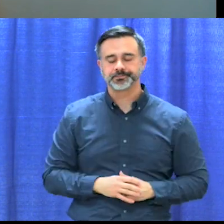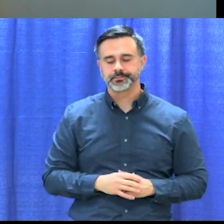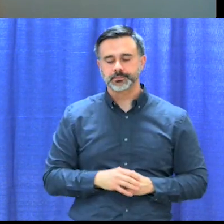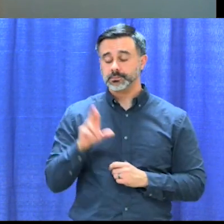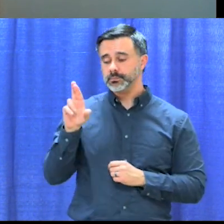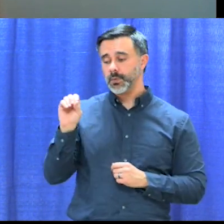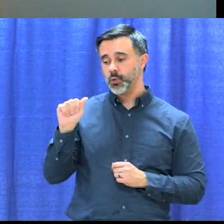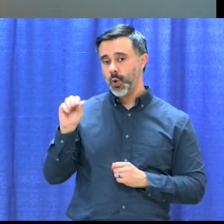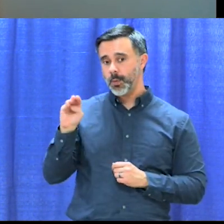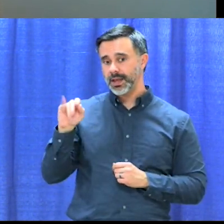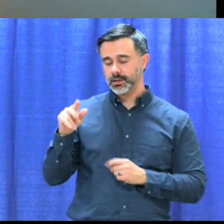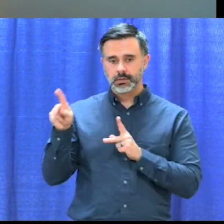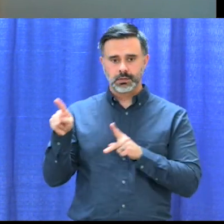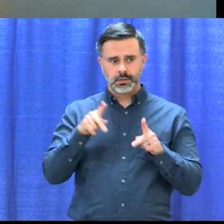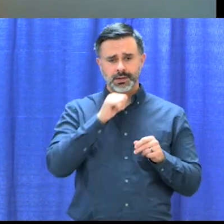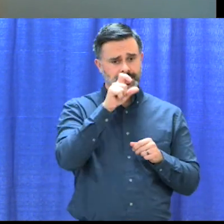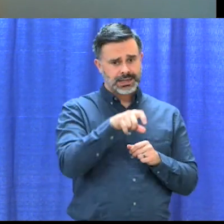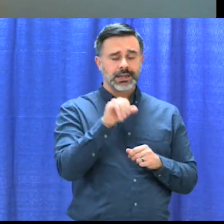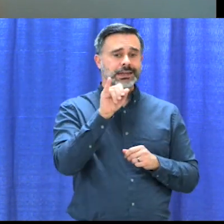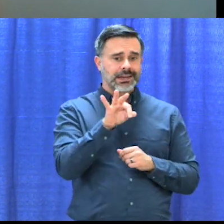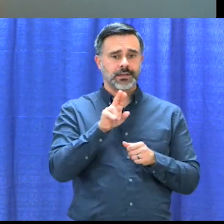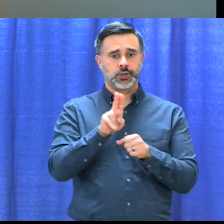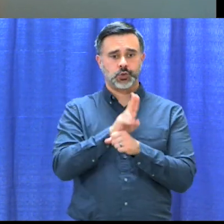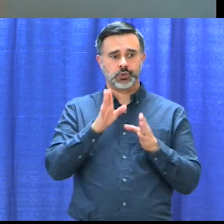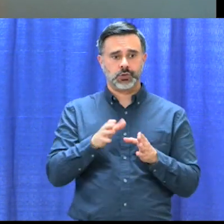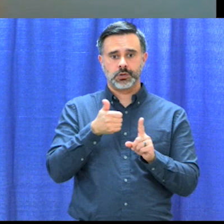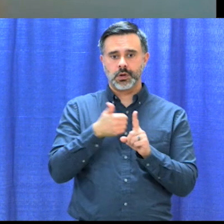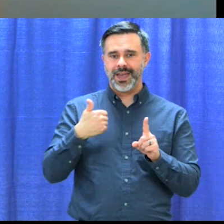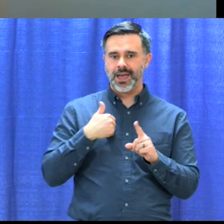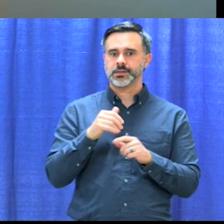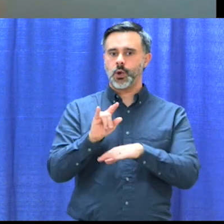Roaming would be similarly unnecessary if the user has a Wi-Fi connection at home as